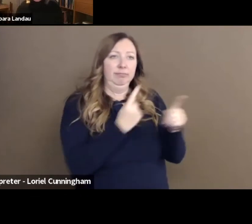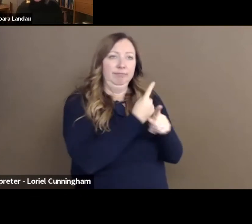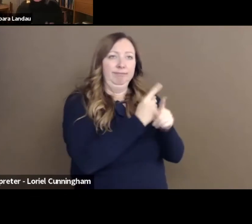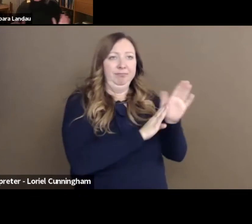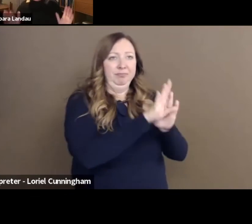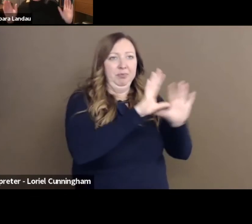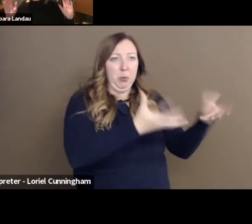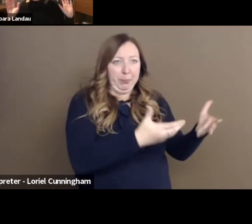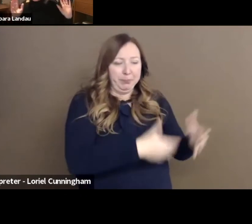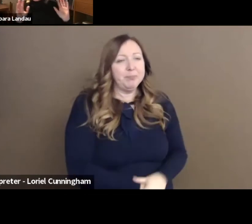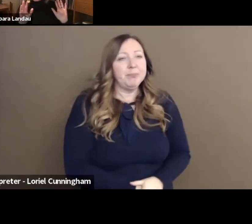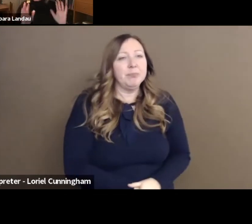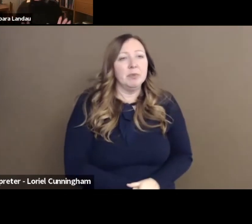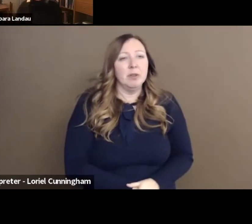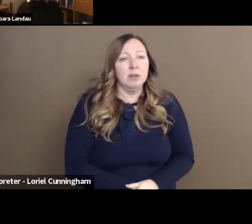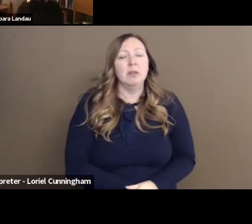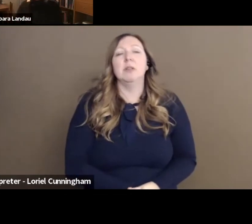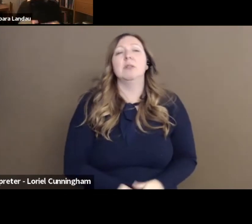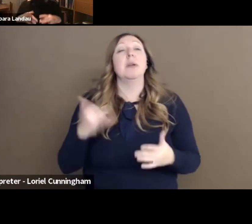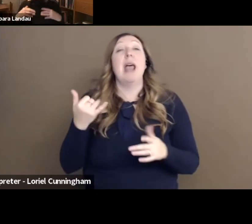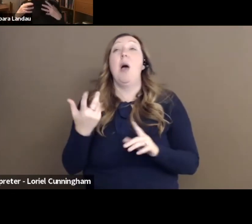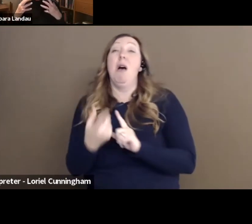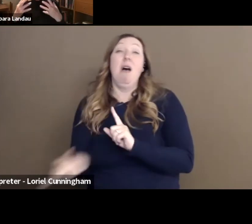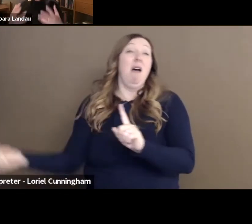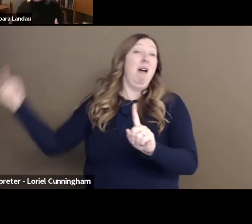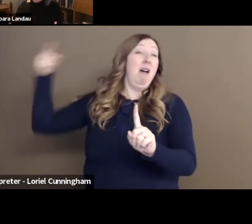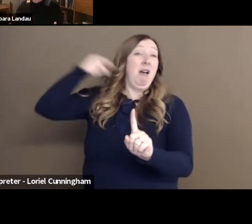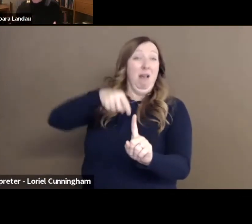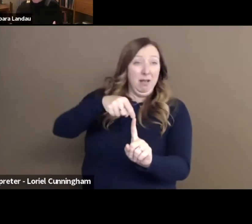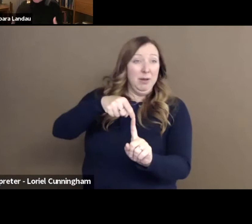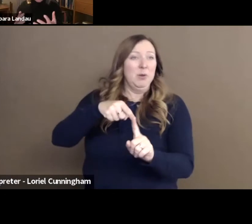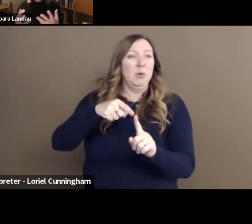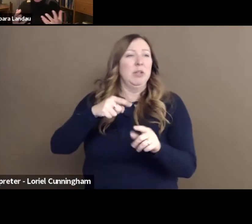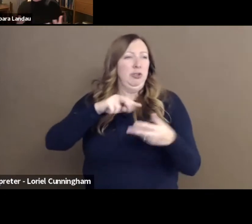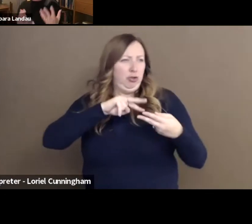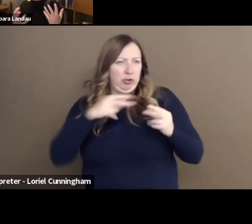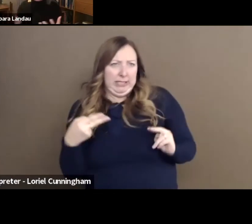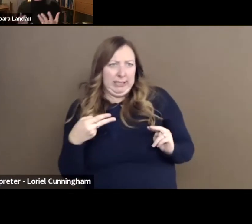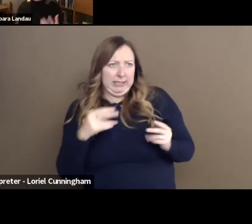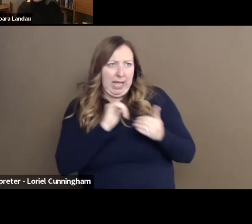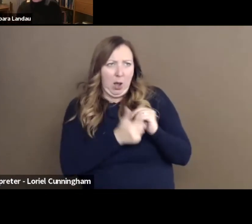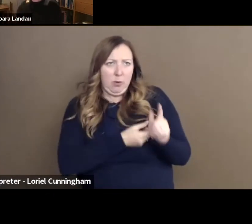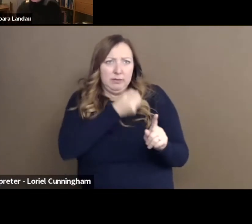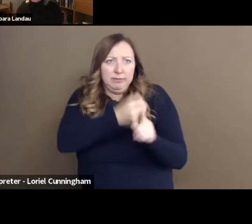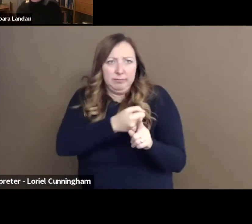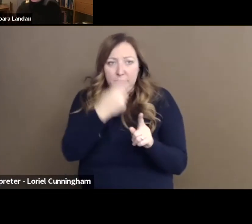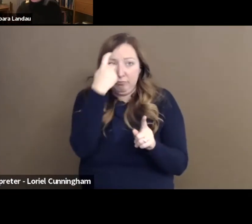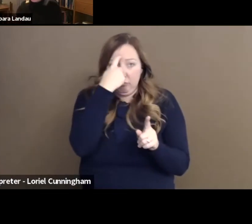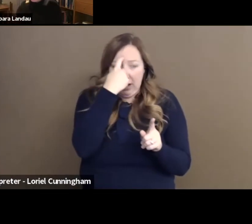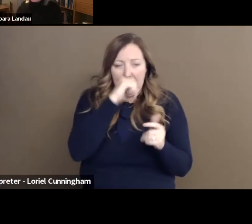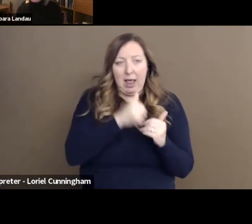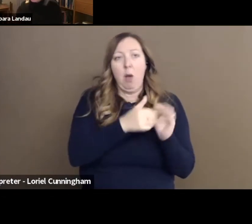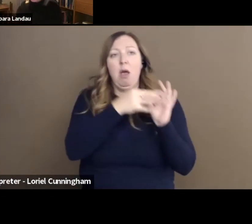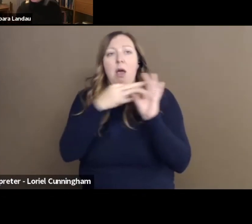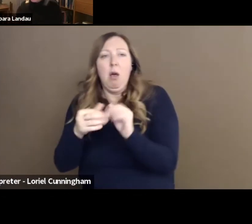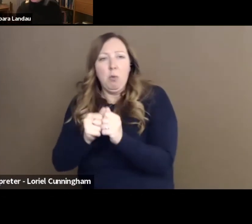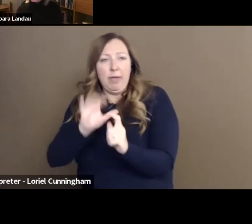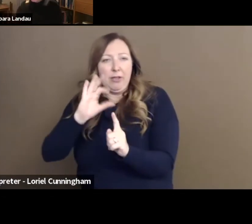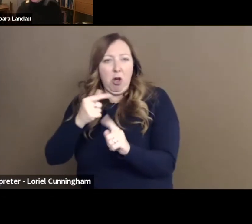missing genes we've got a different kind of a brain we've got cognitive structures what are those structures